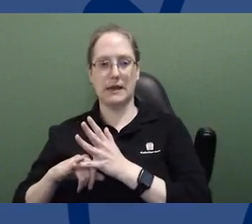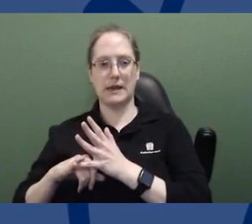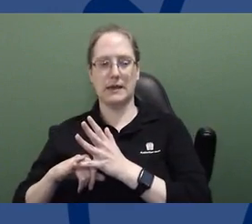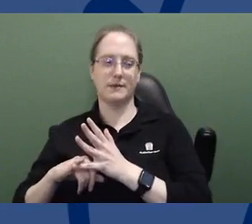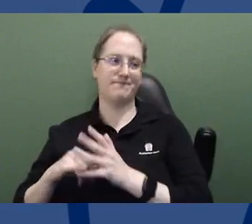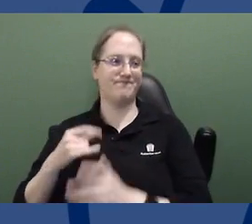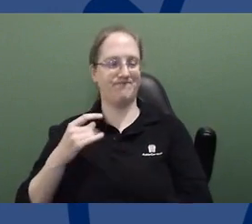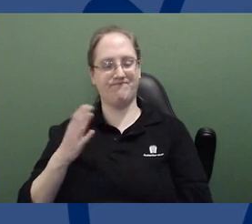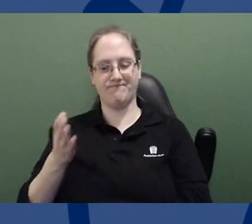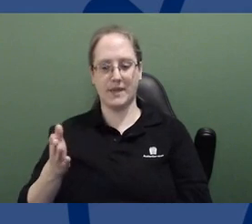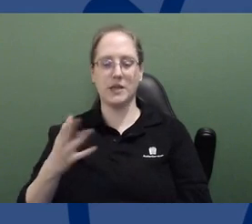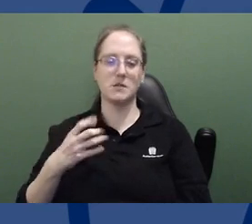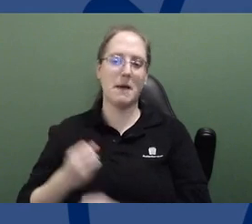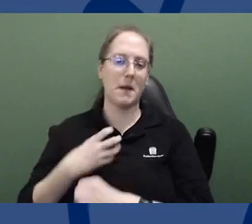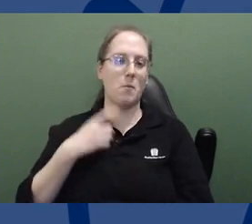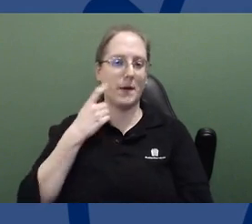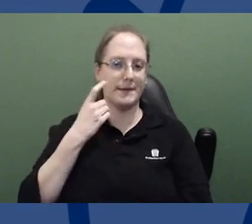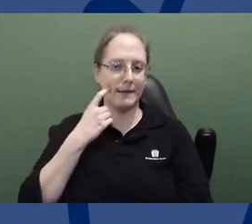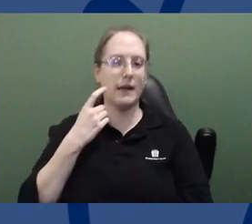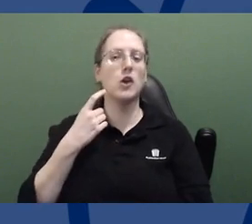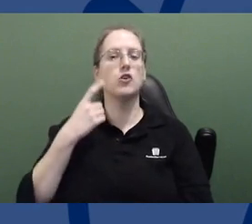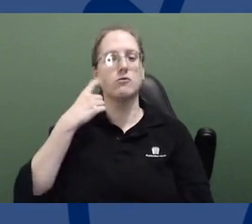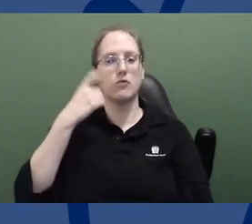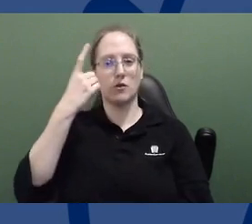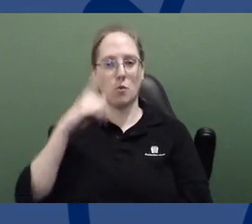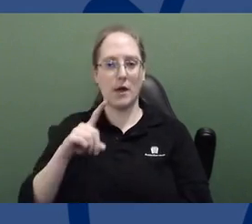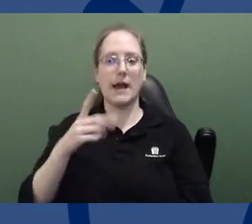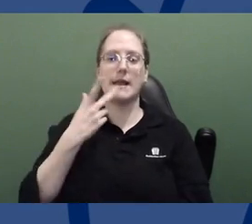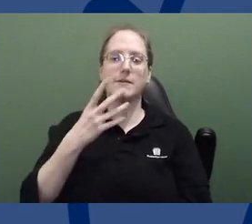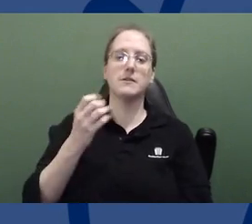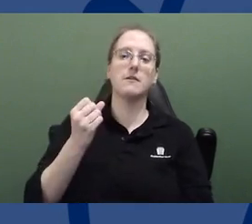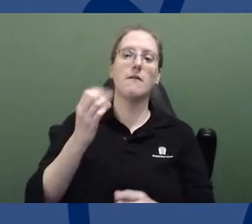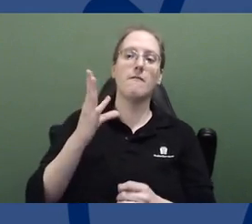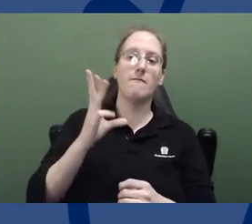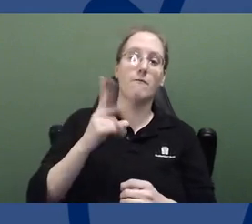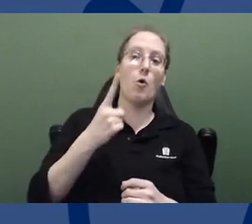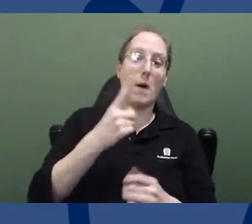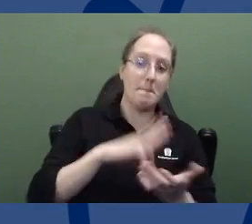it's for the month or for the three months and divide it by the number of days and times